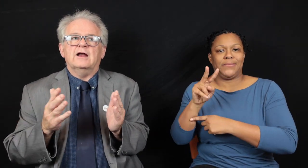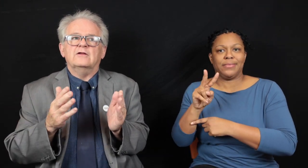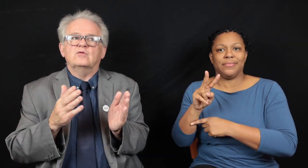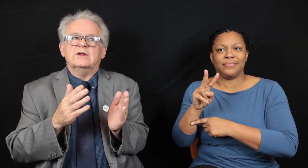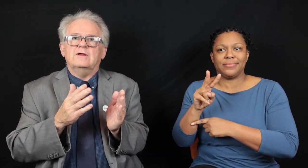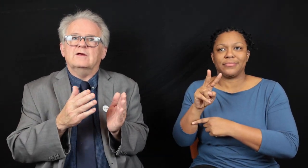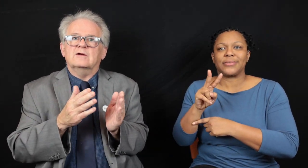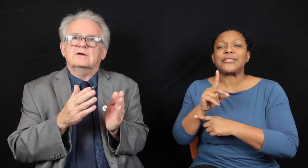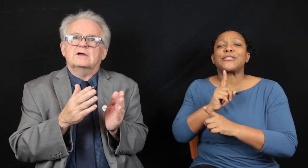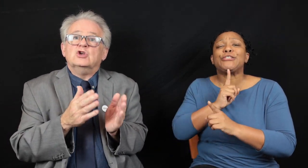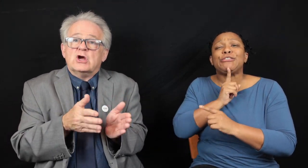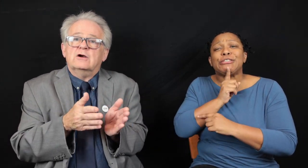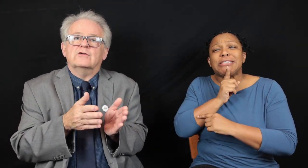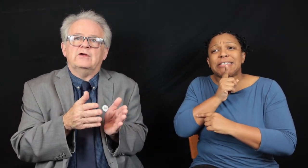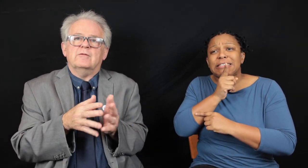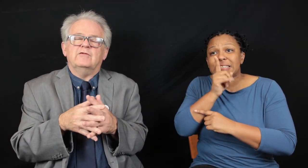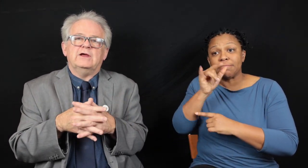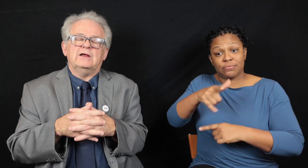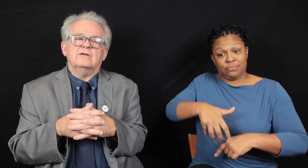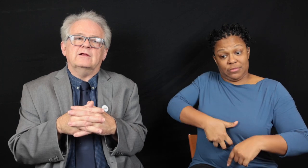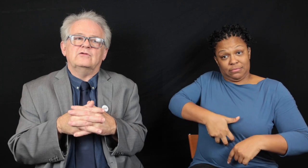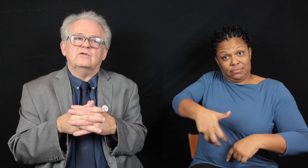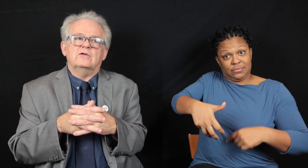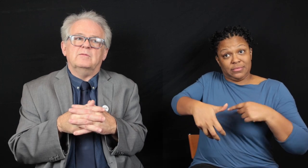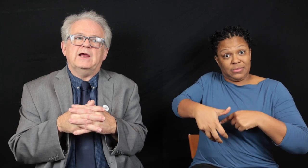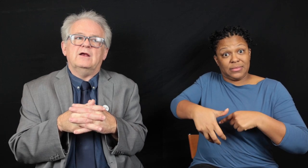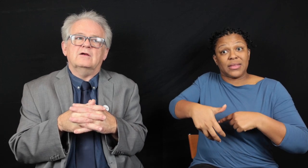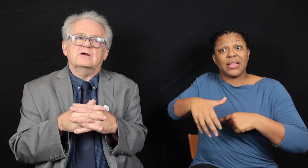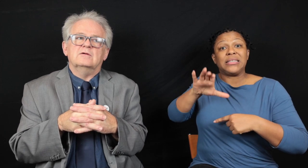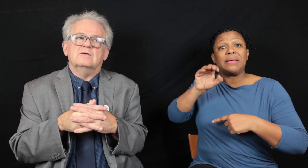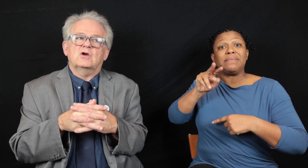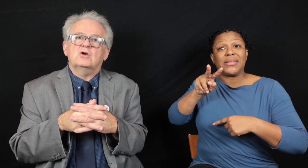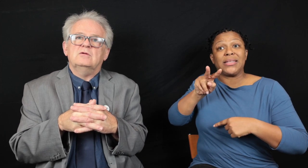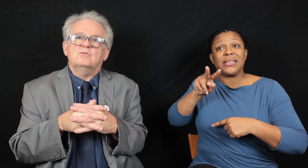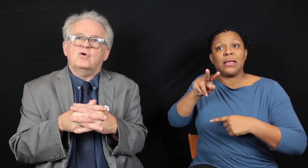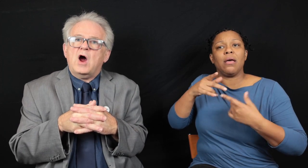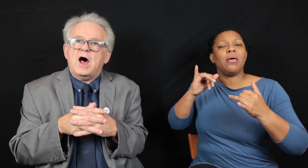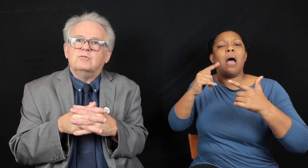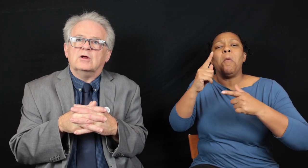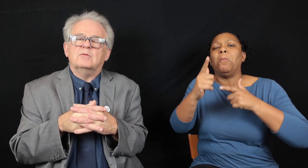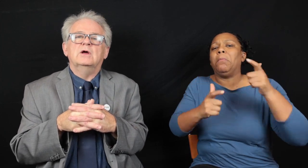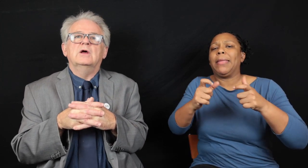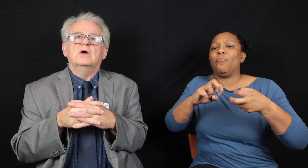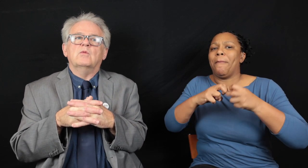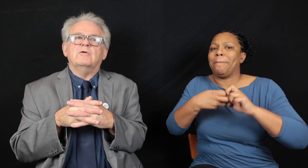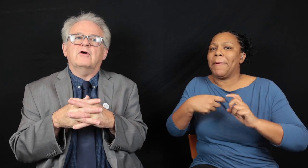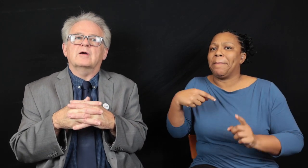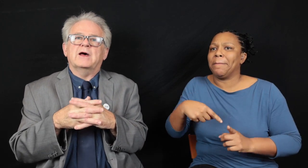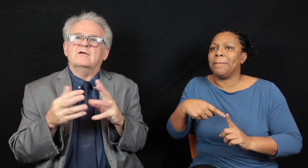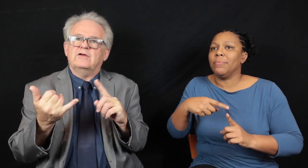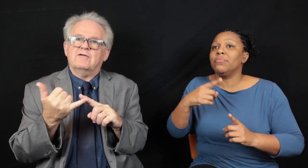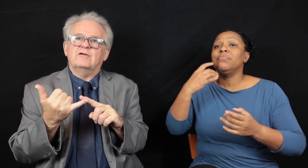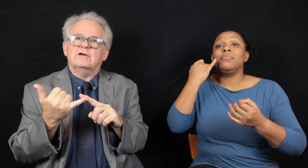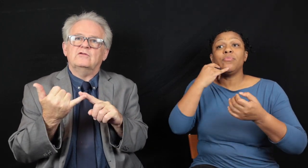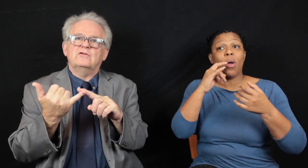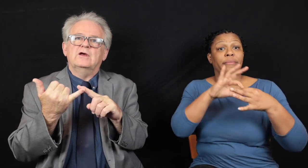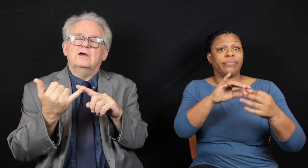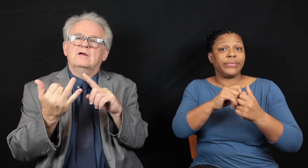and it’s really the congenital CMV that’s the main problem when we talk about deafness,